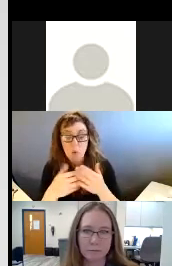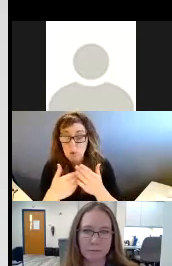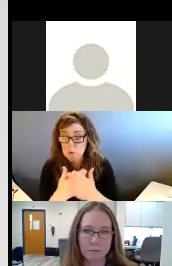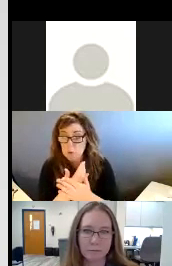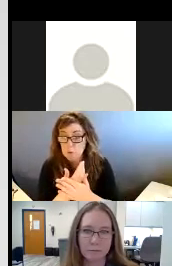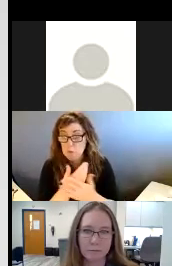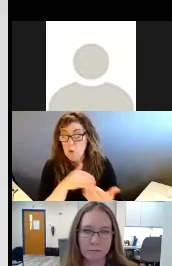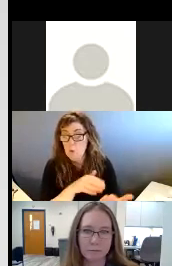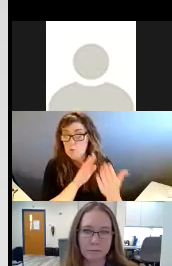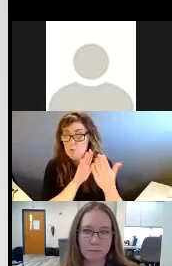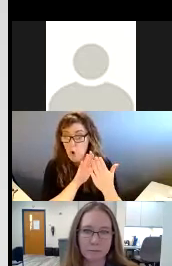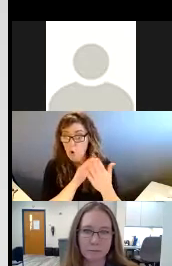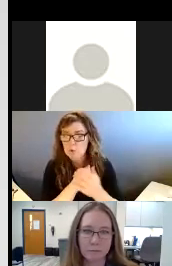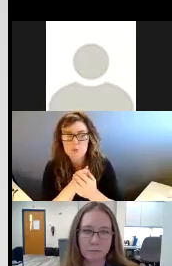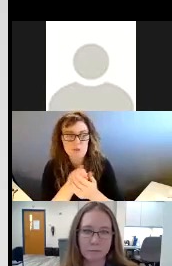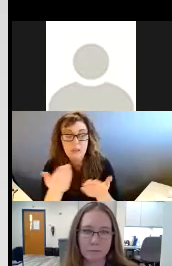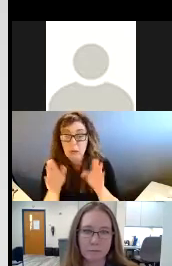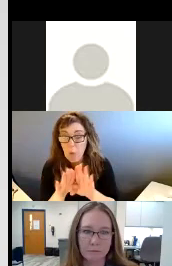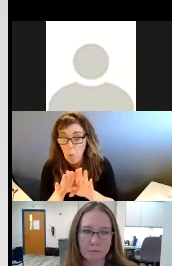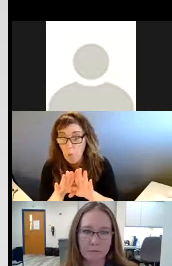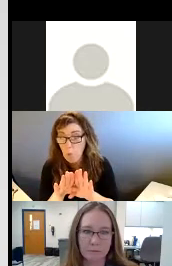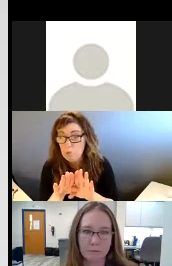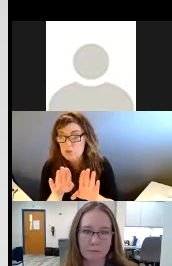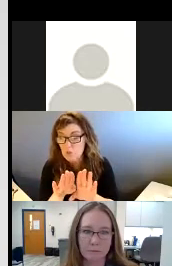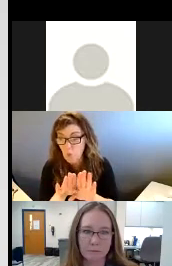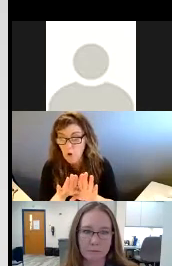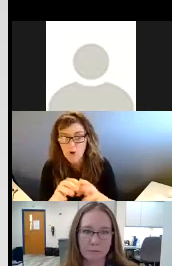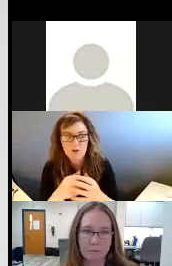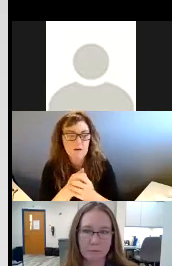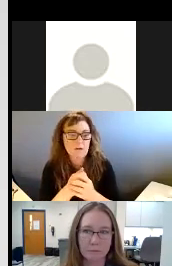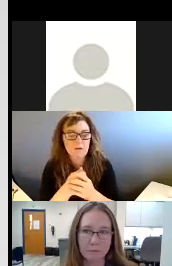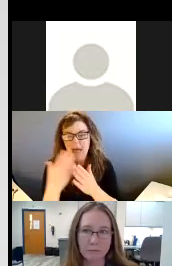THEY CLOSED OFF DOOR SPACE. THEY CLOSED OFF PREVIOUS EXTERIOR DOORS.